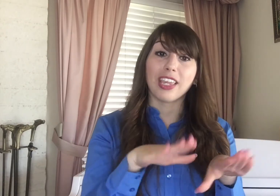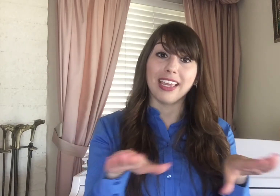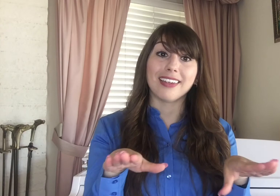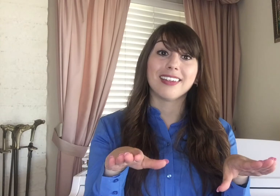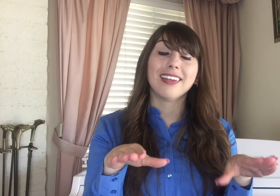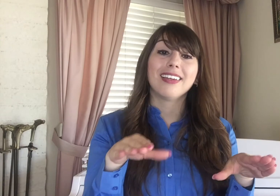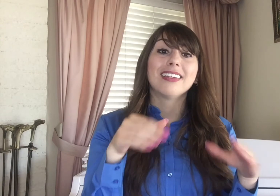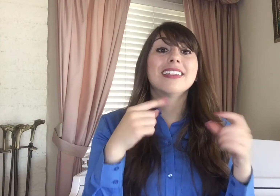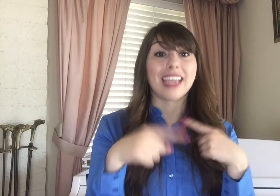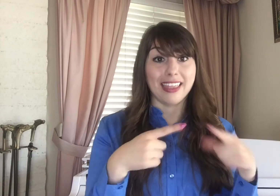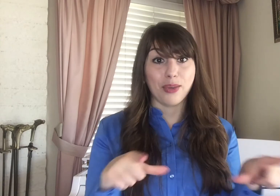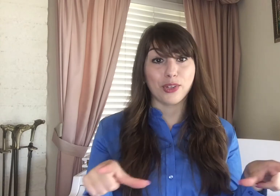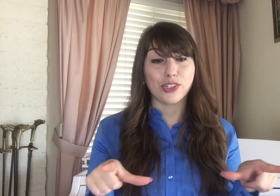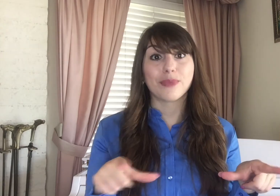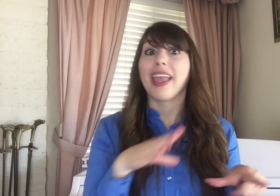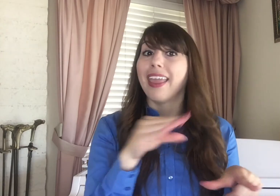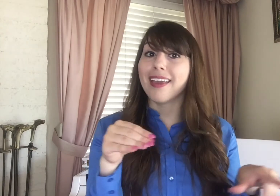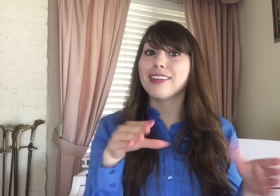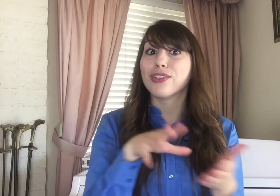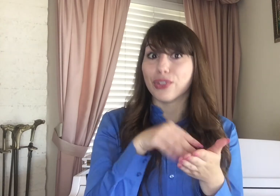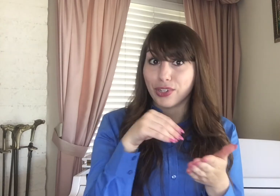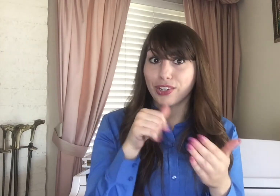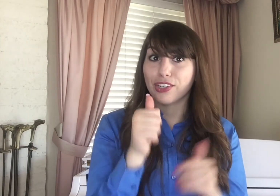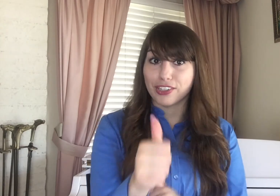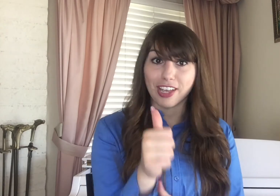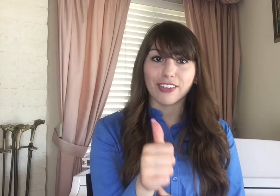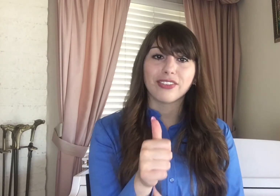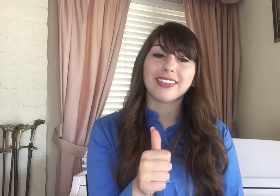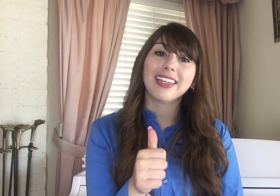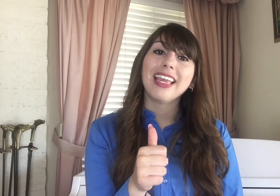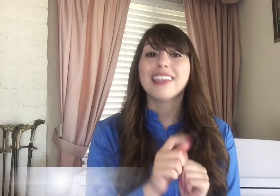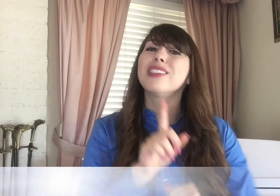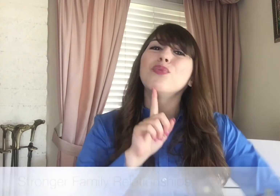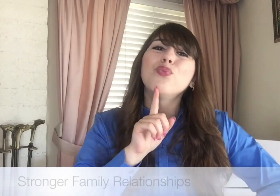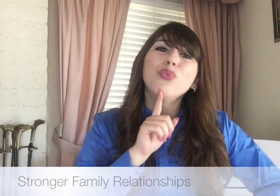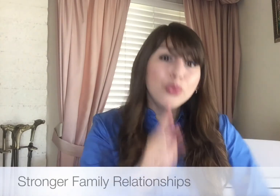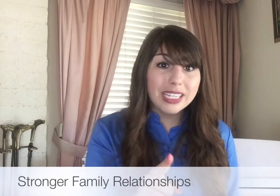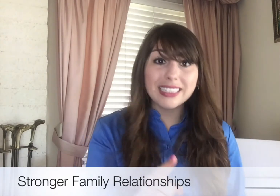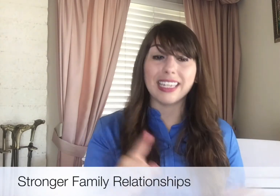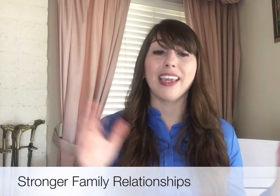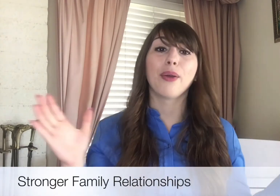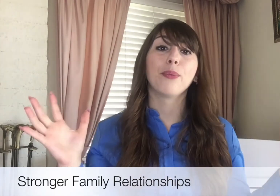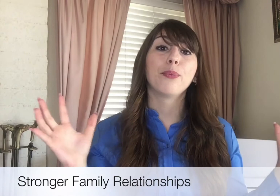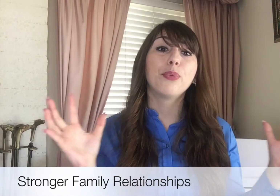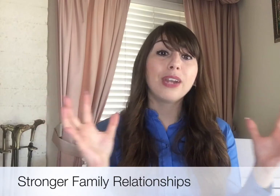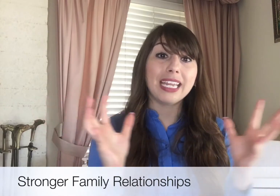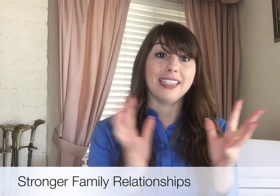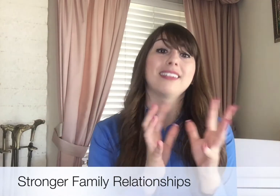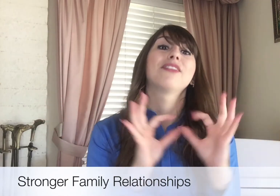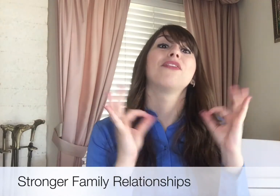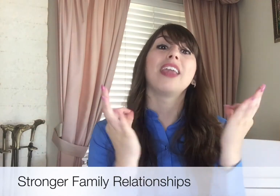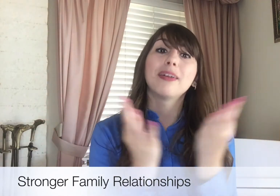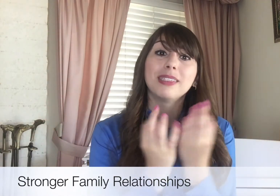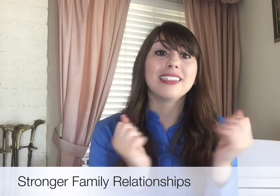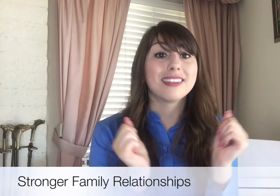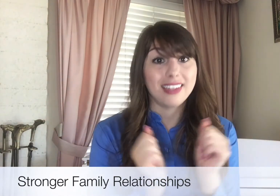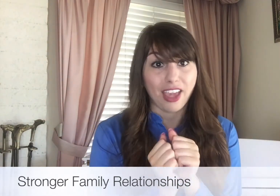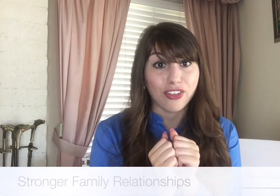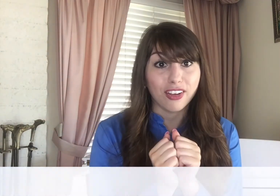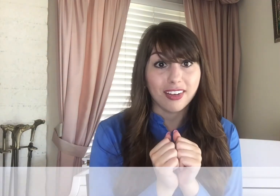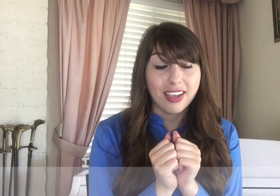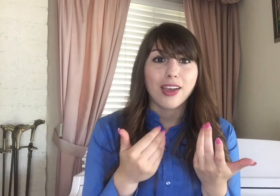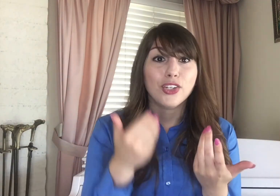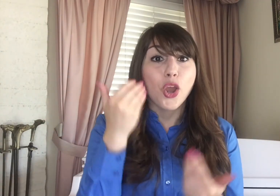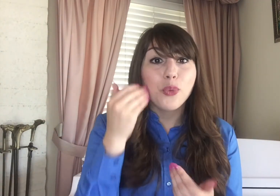kid sign language and learn yourself. It really brings families together. Knowing